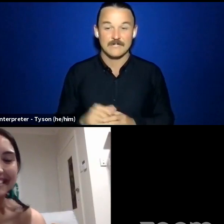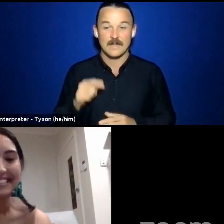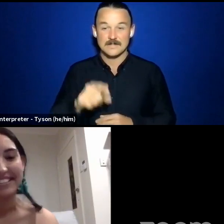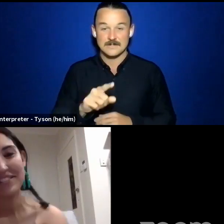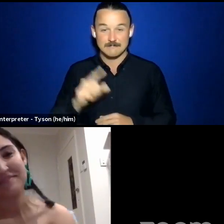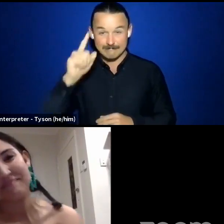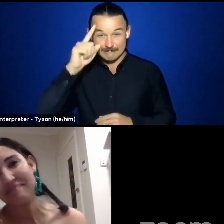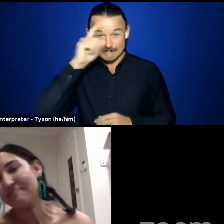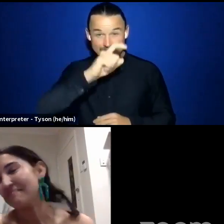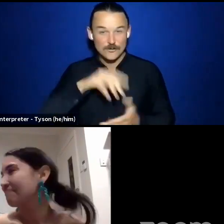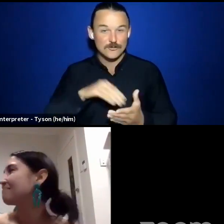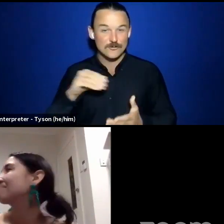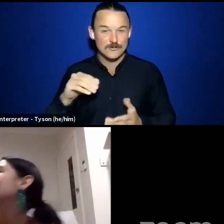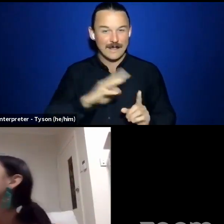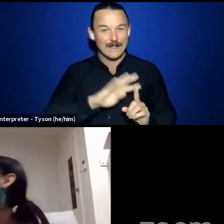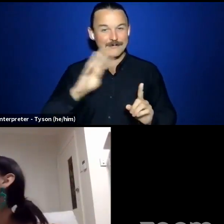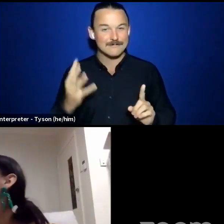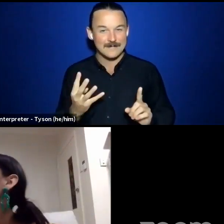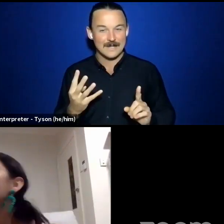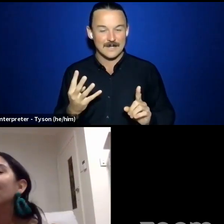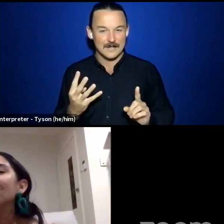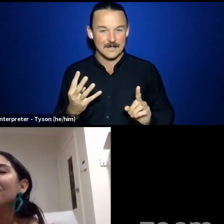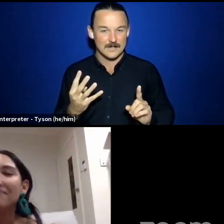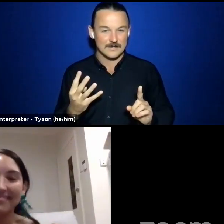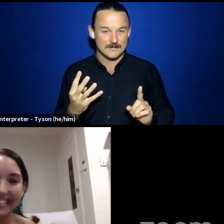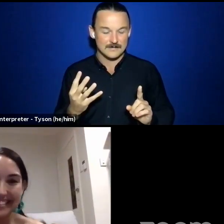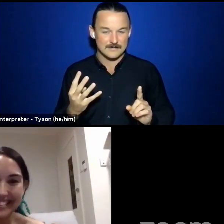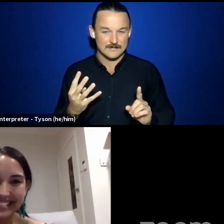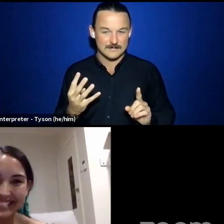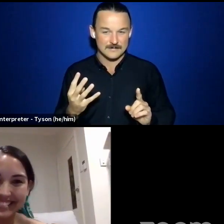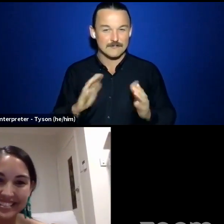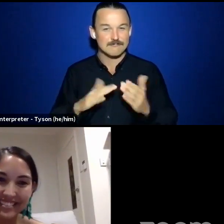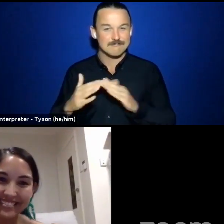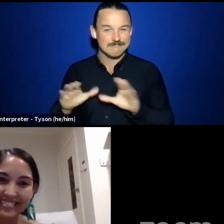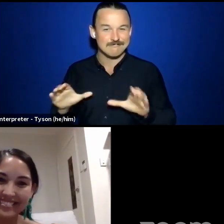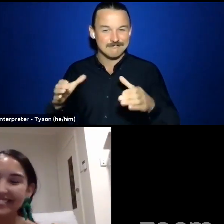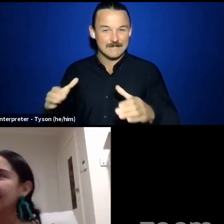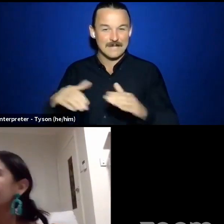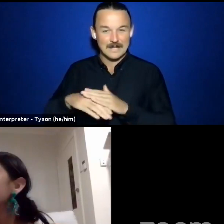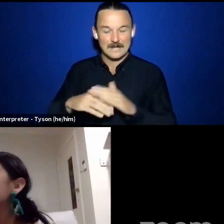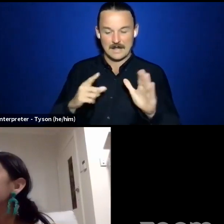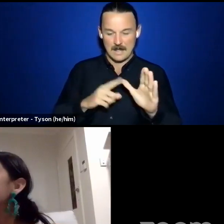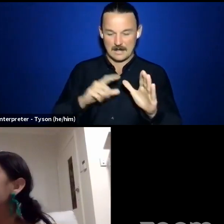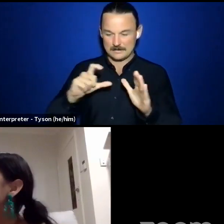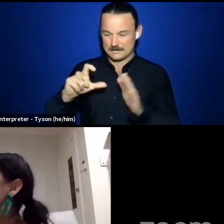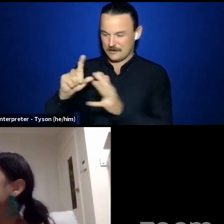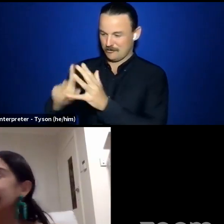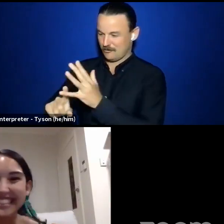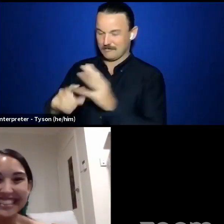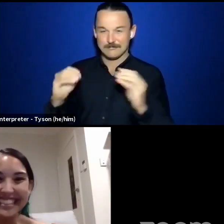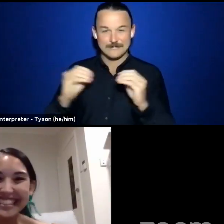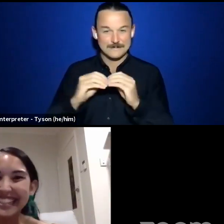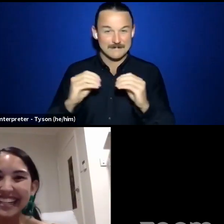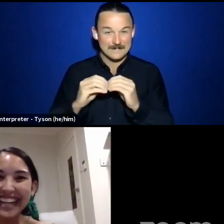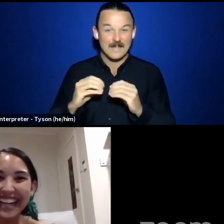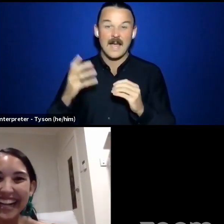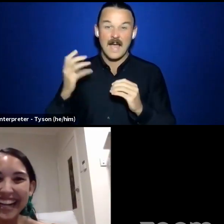education to say She spearheaded the Creation of a student LGBT q plus a student LGBT q plus society at the Australian Catholic university in Brisbane.